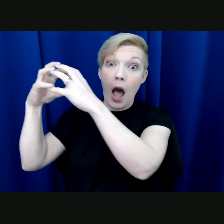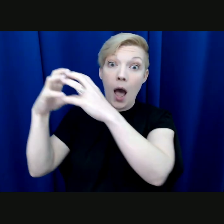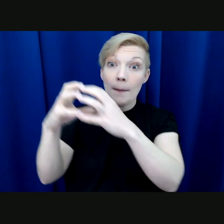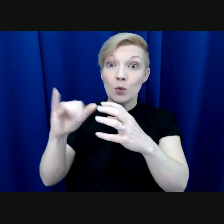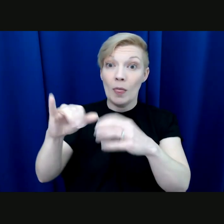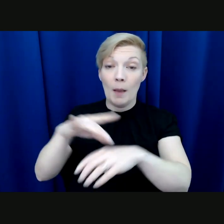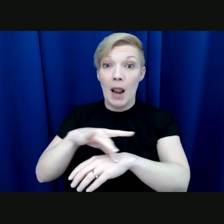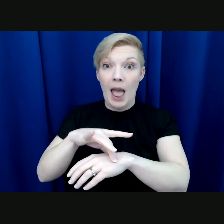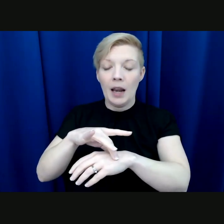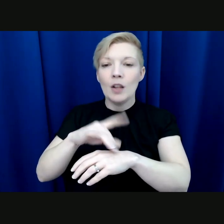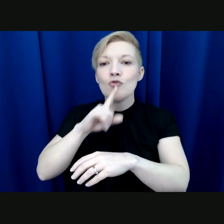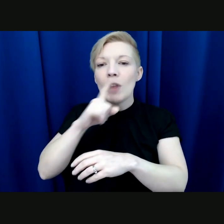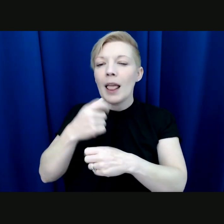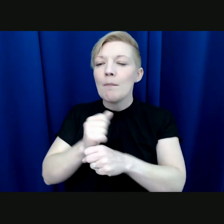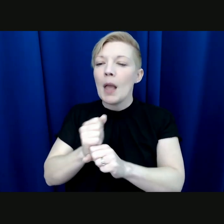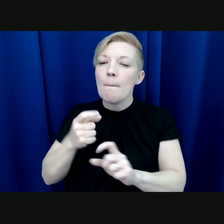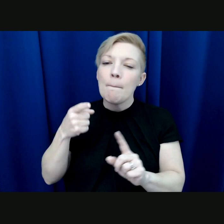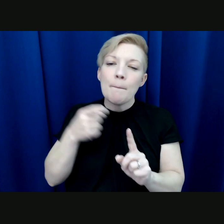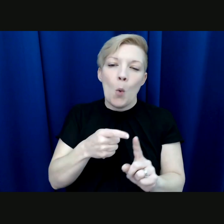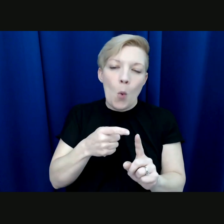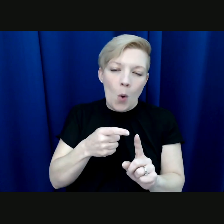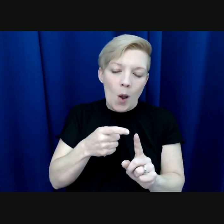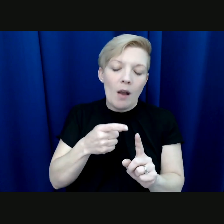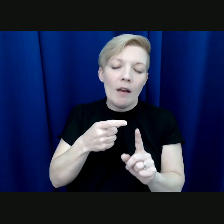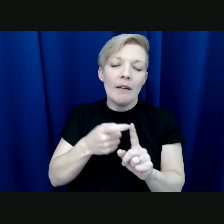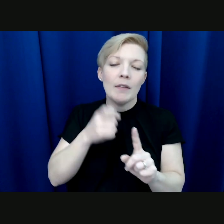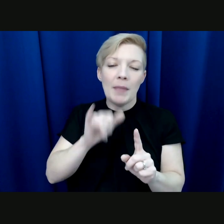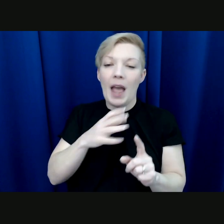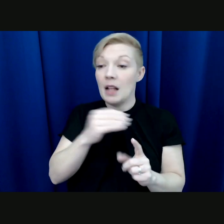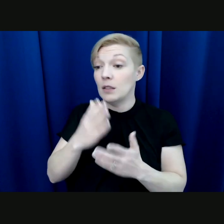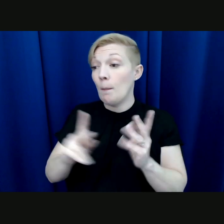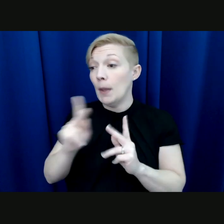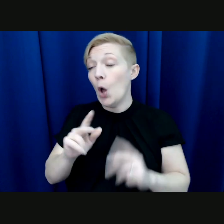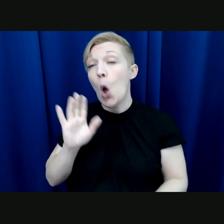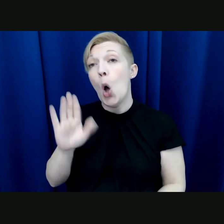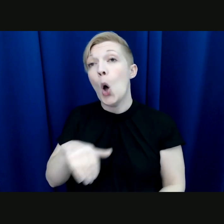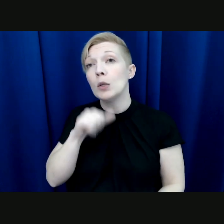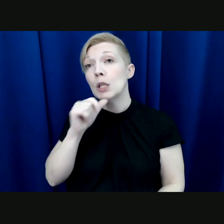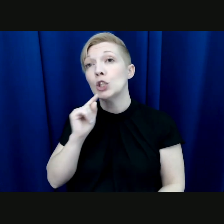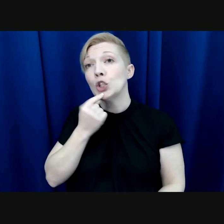and potentially some people not taking it quite as seriously. And I was wondering what your reaction was to that,